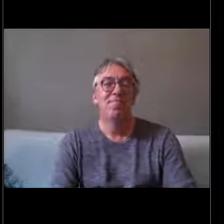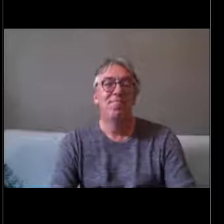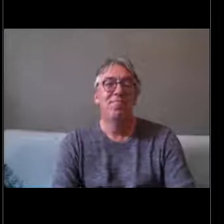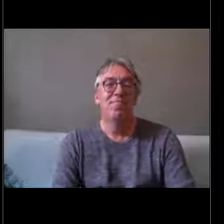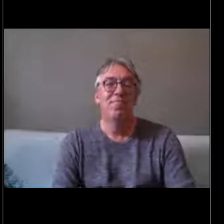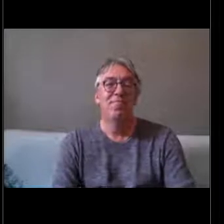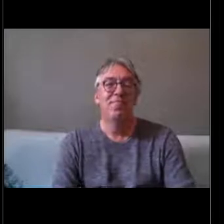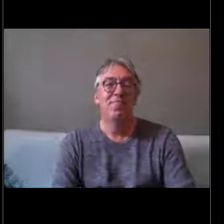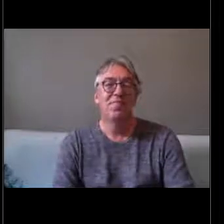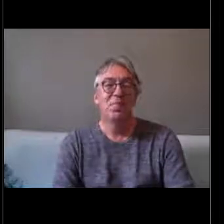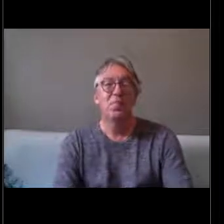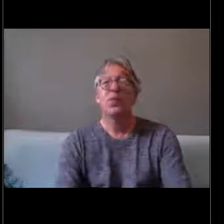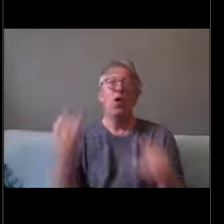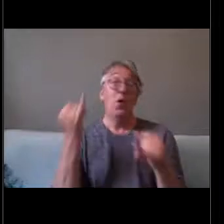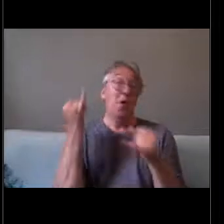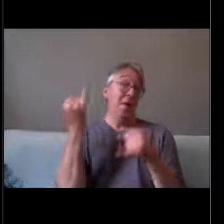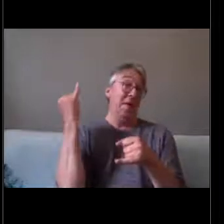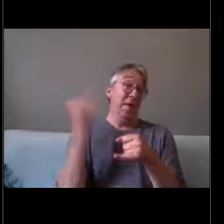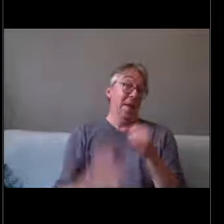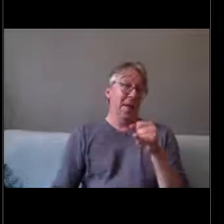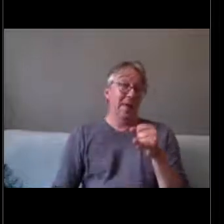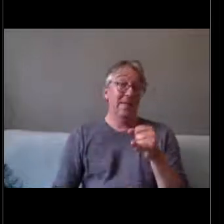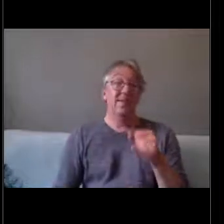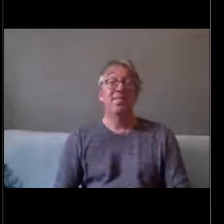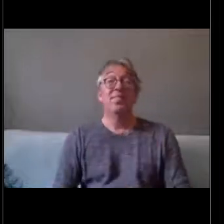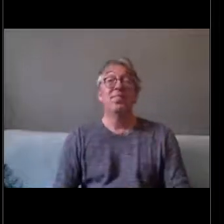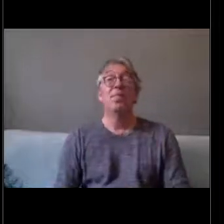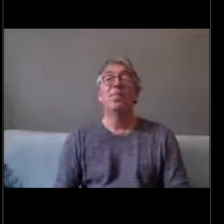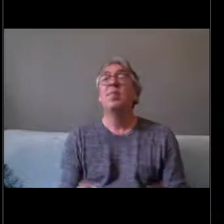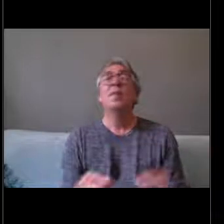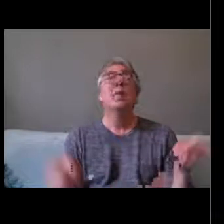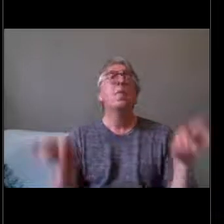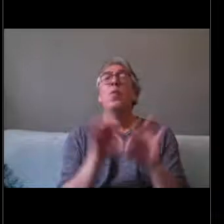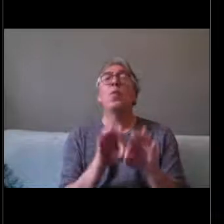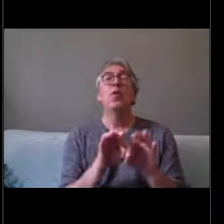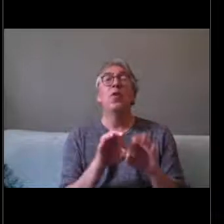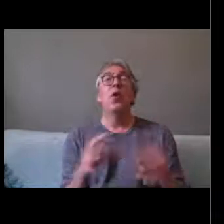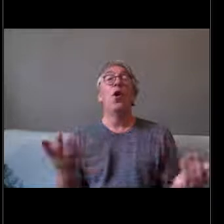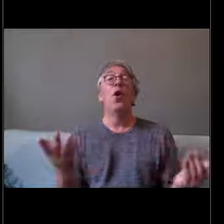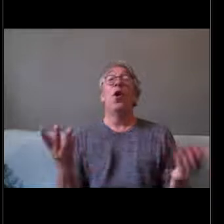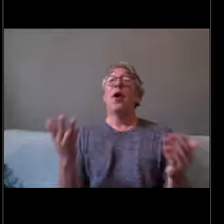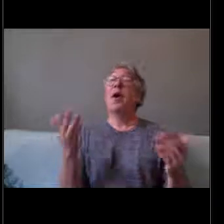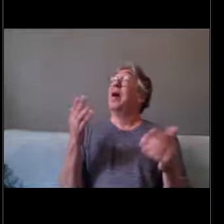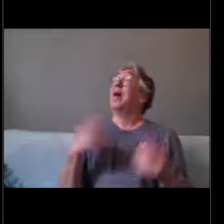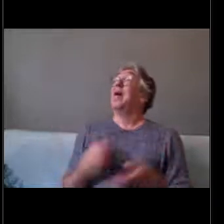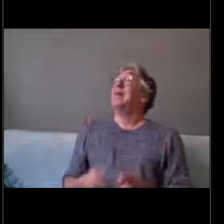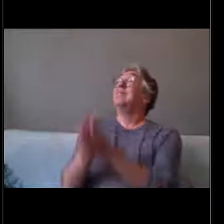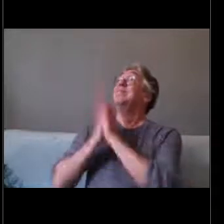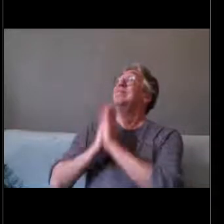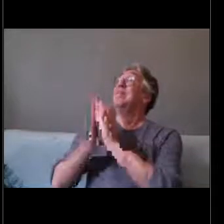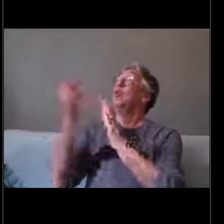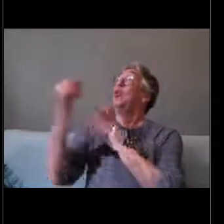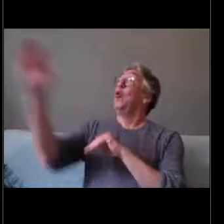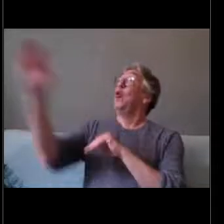Finally, it's very important to advocate for affordable access to finance additional costs...